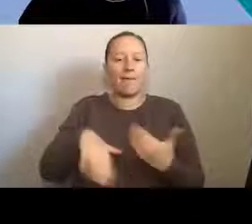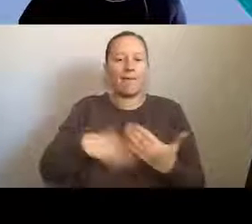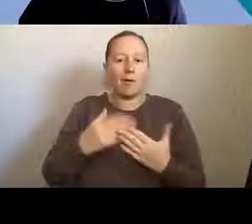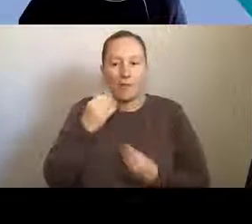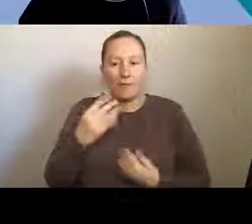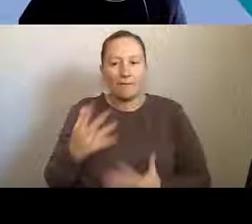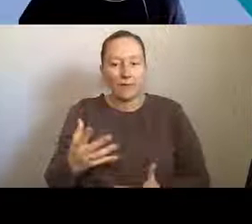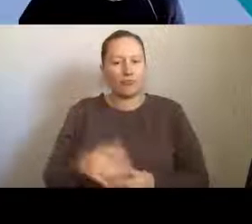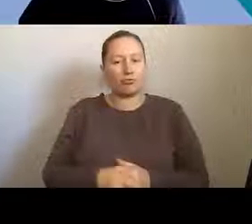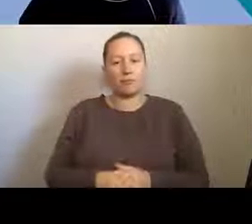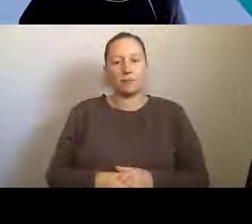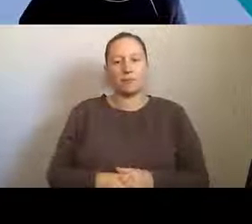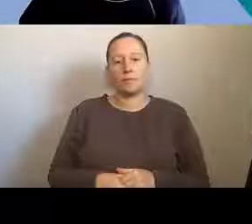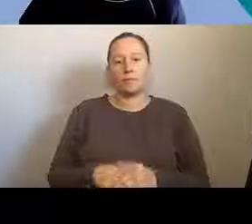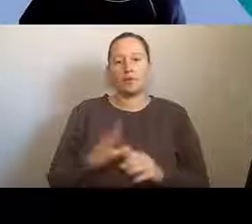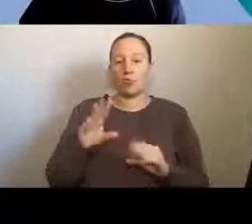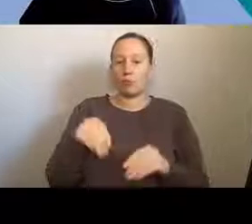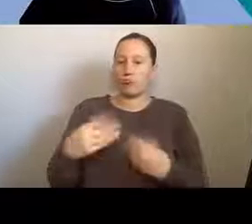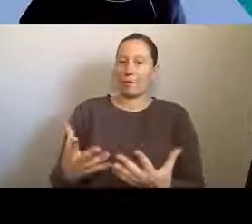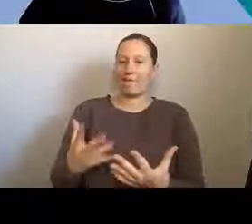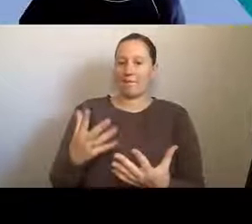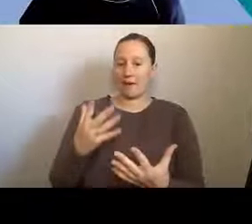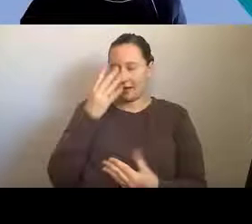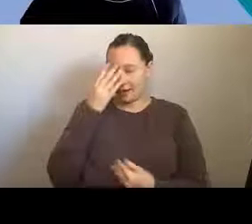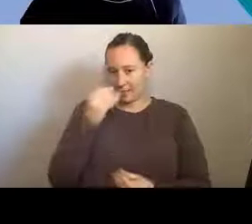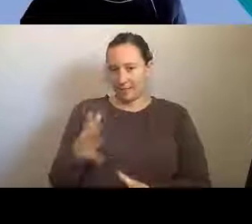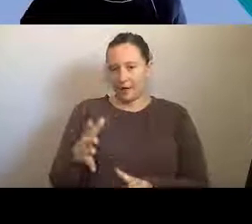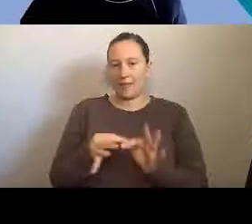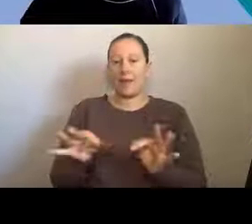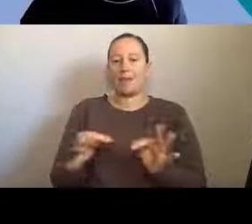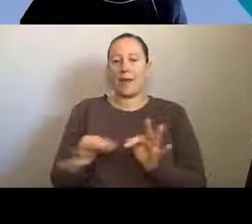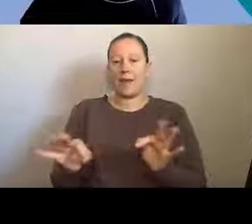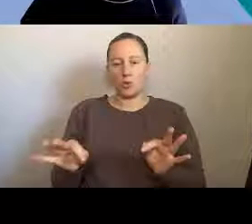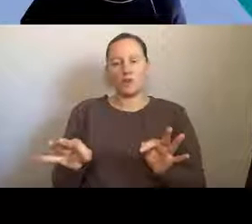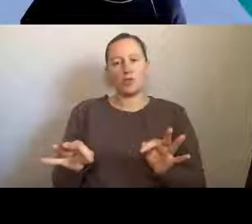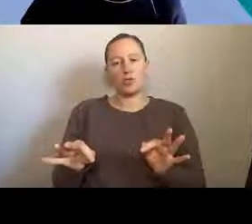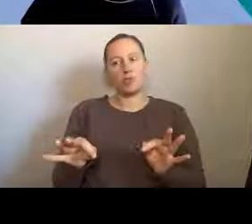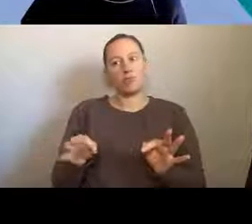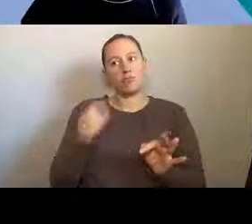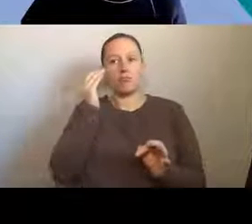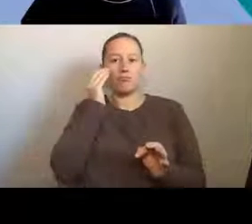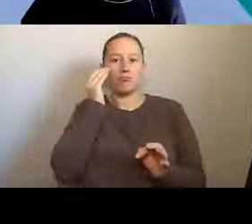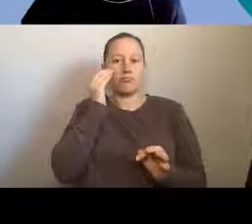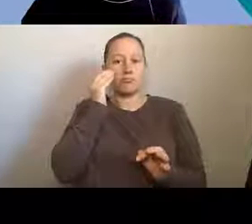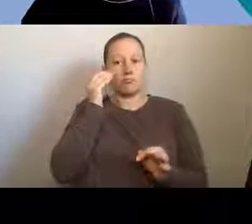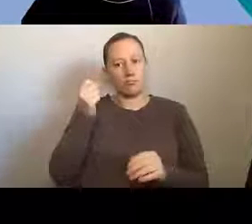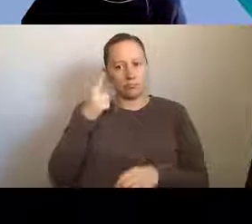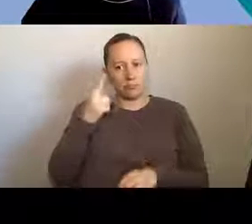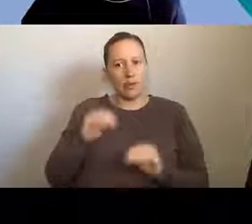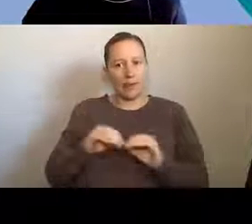So providing information in language understandable to the potential participant can also be a challenge